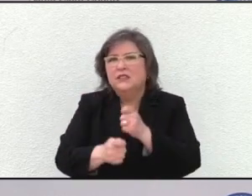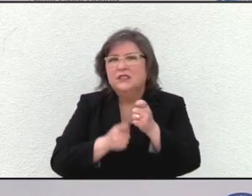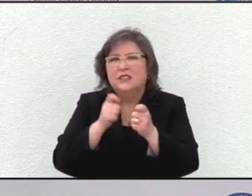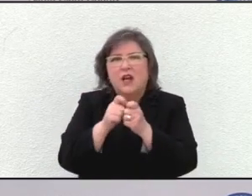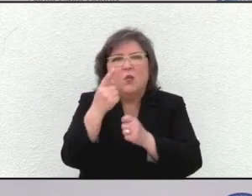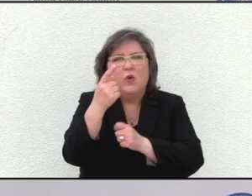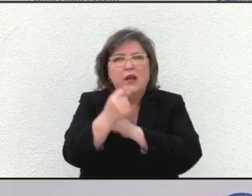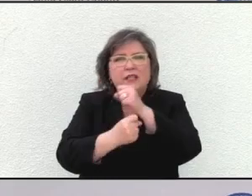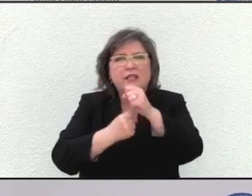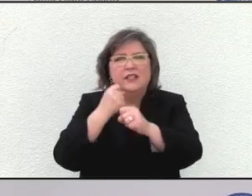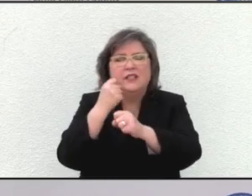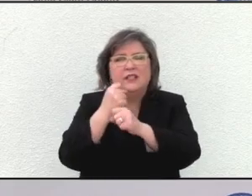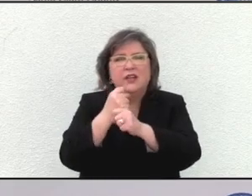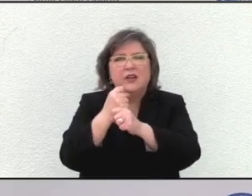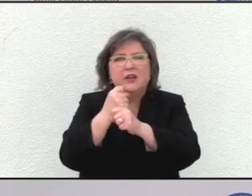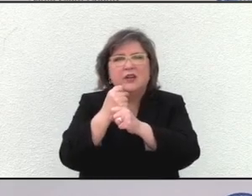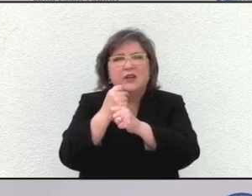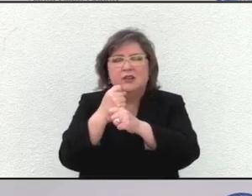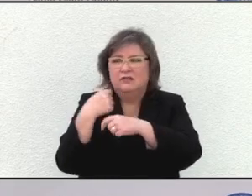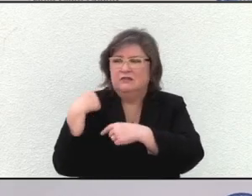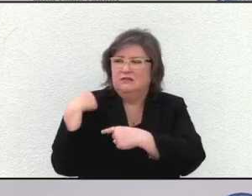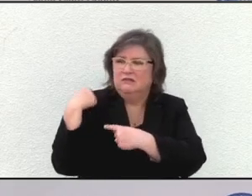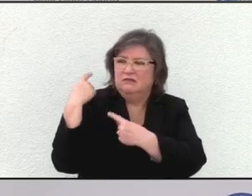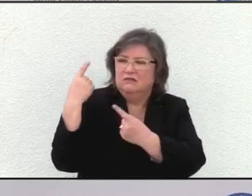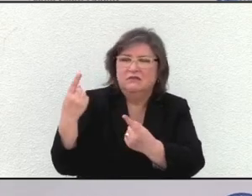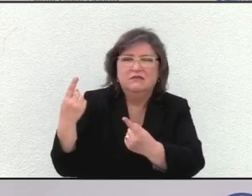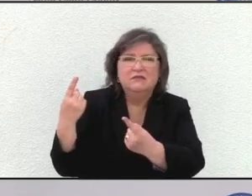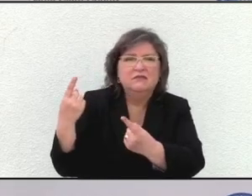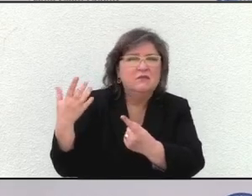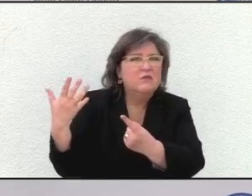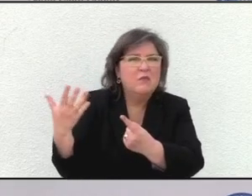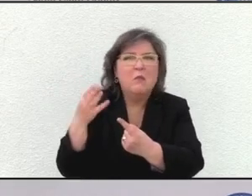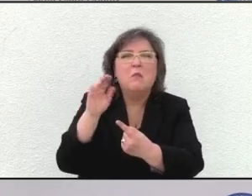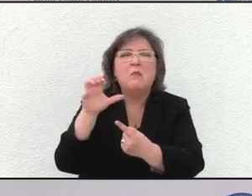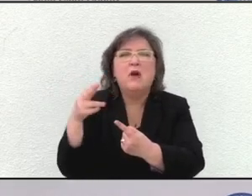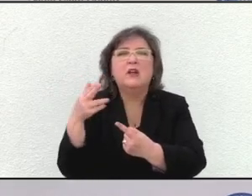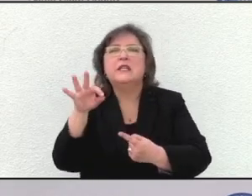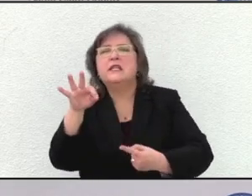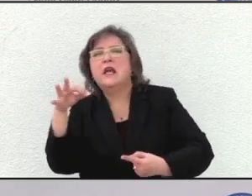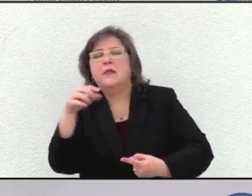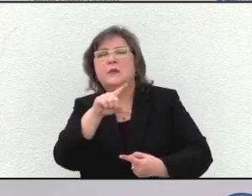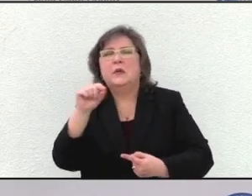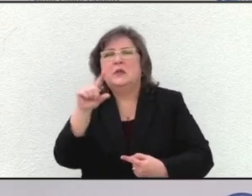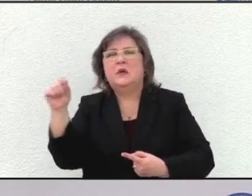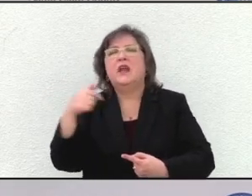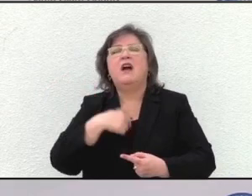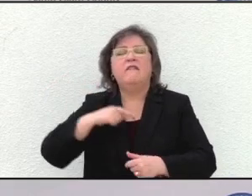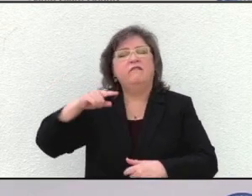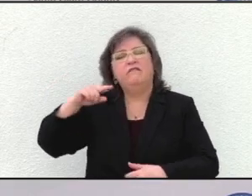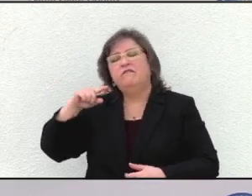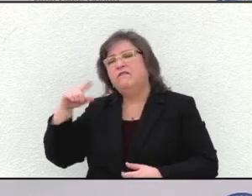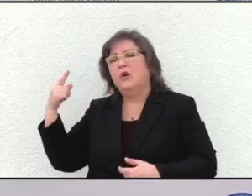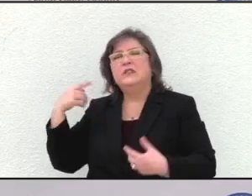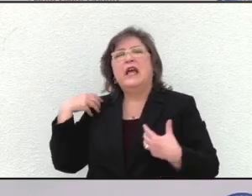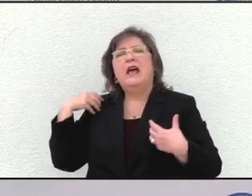March 9, 2020, and that's the day that I issued the very first health order in our county